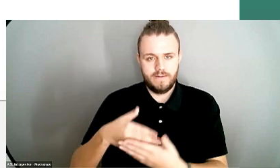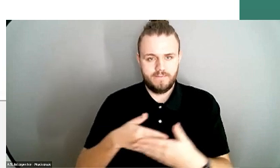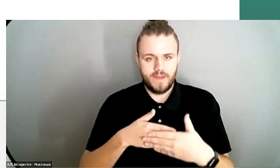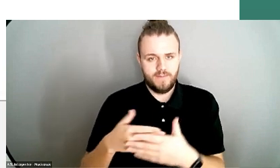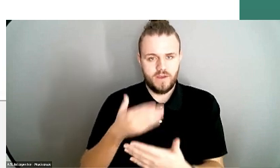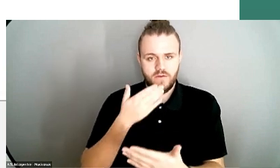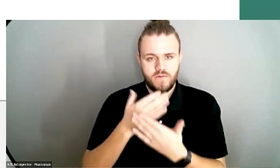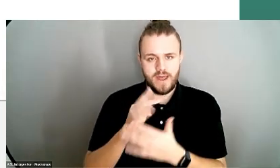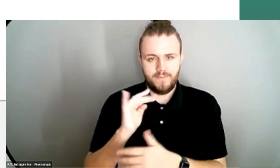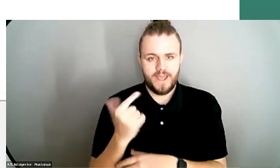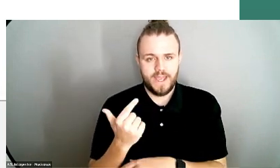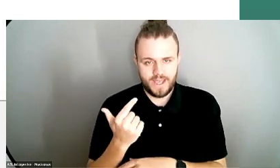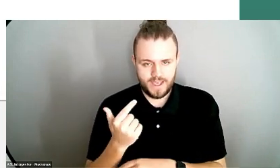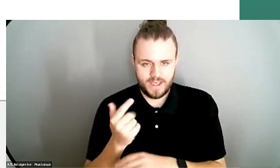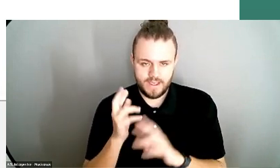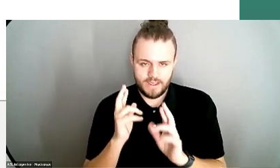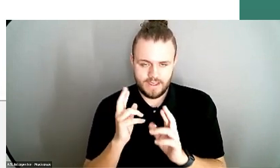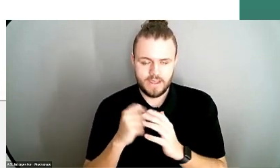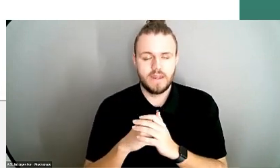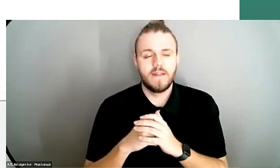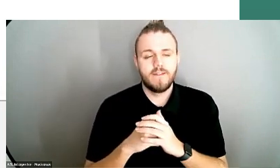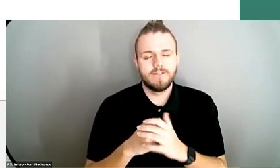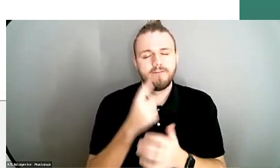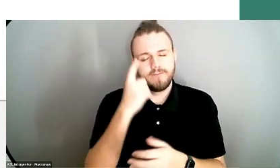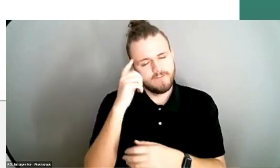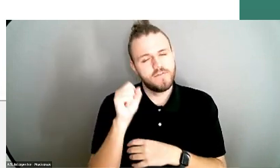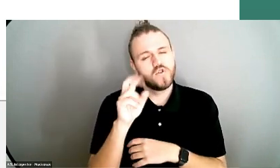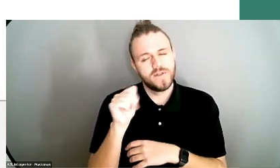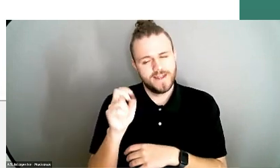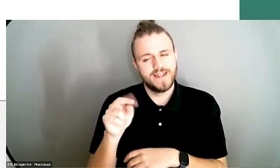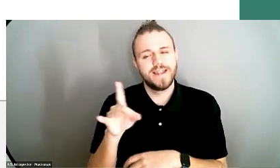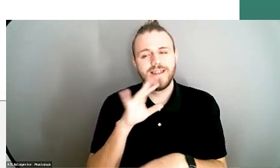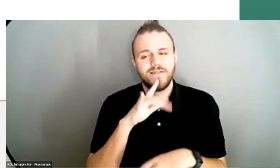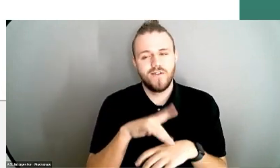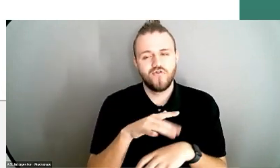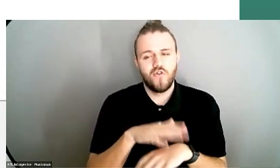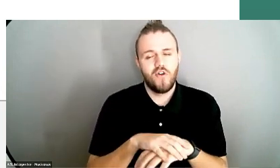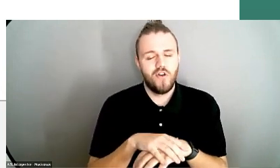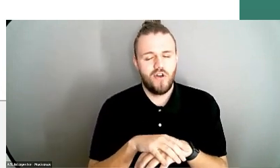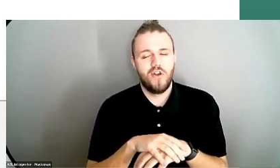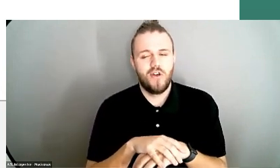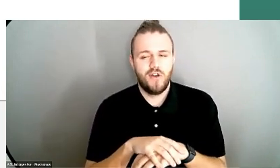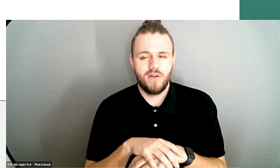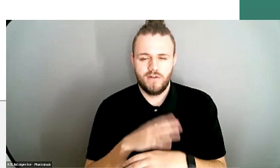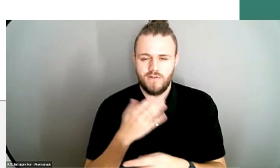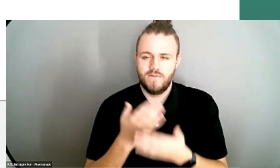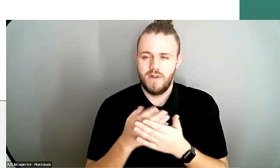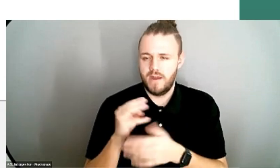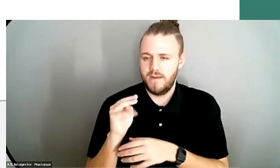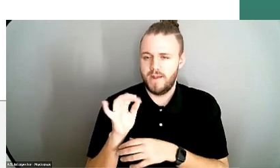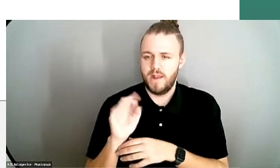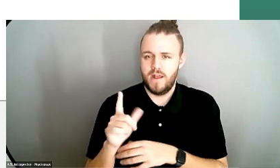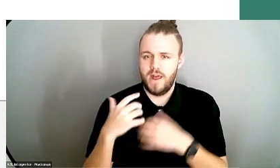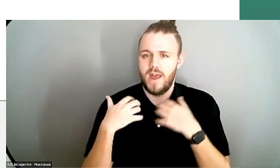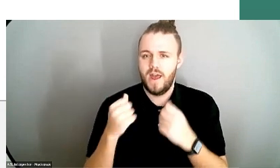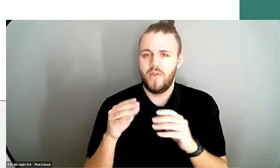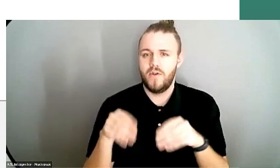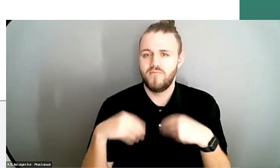I think that Susan again touched upon the fact that medical health providers, that residents,